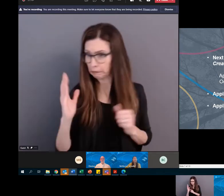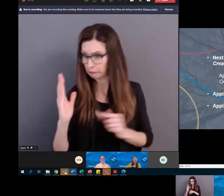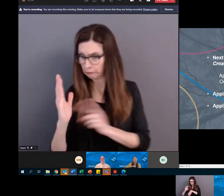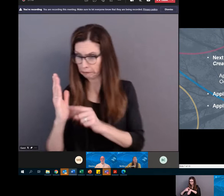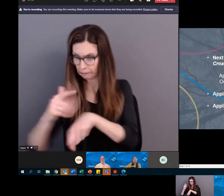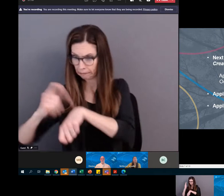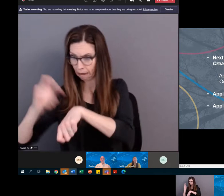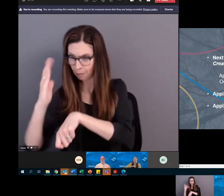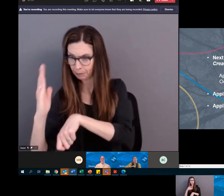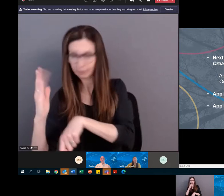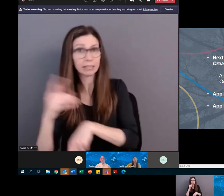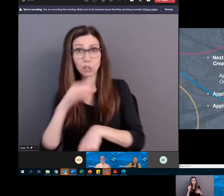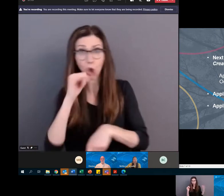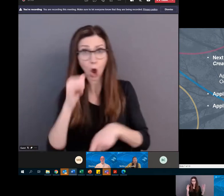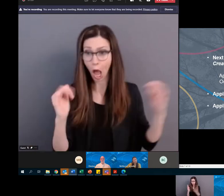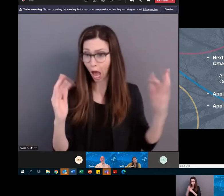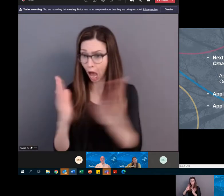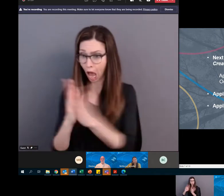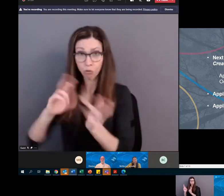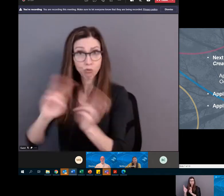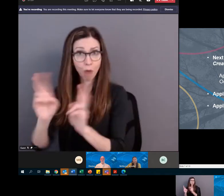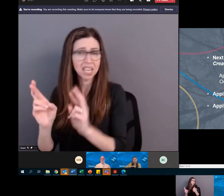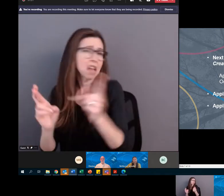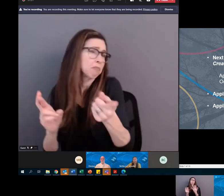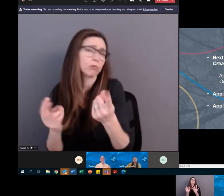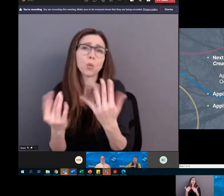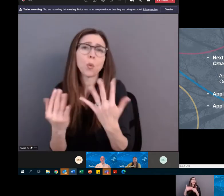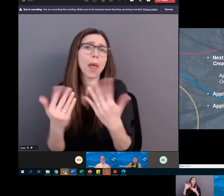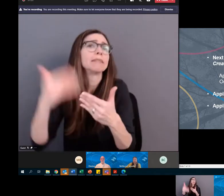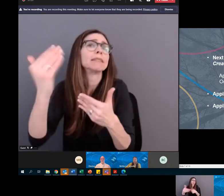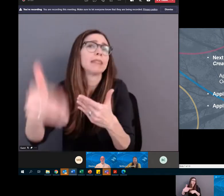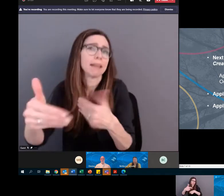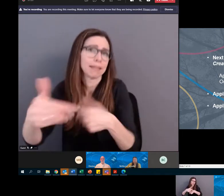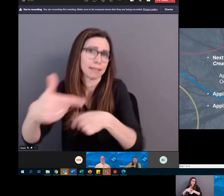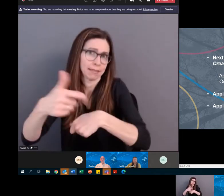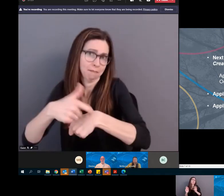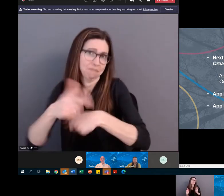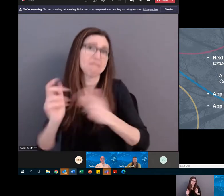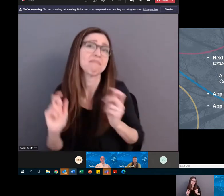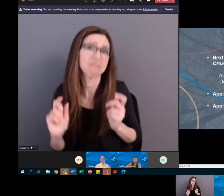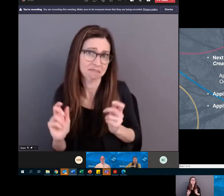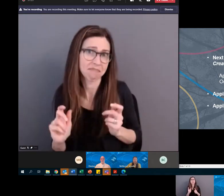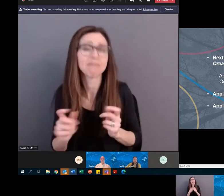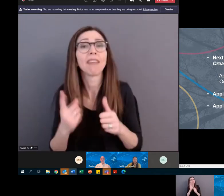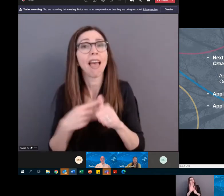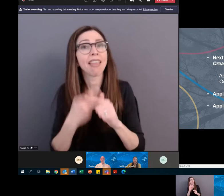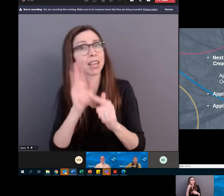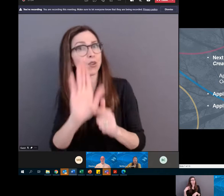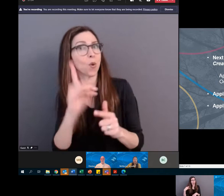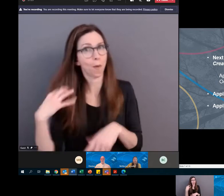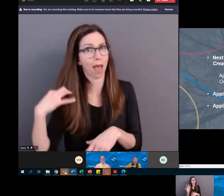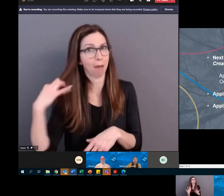then it may be wise to wait until the next one. That way you'll have a stronger